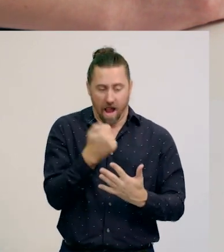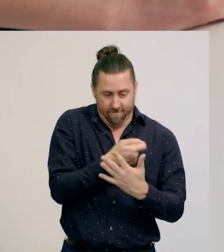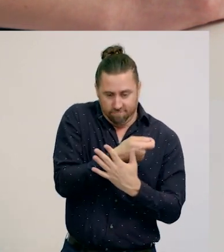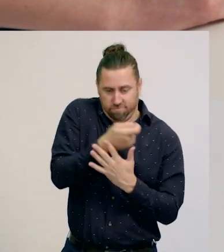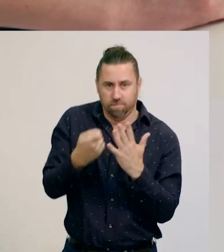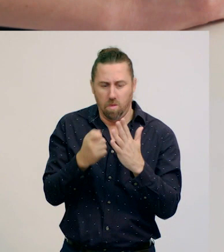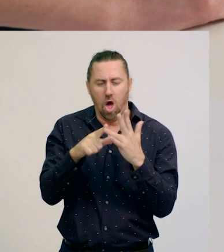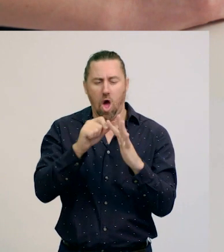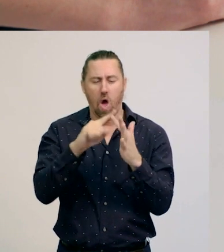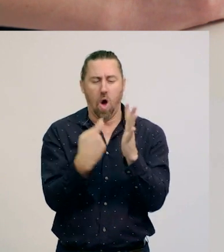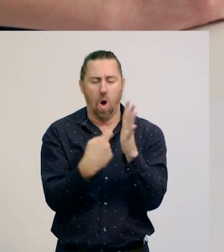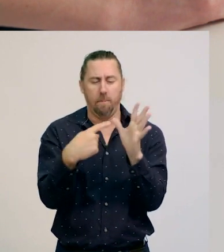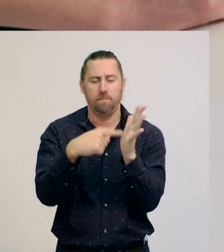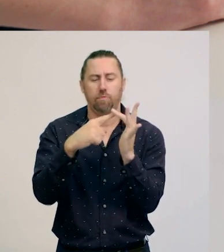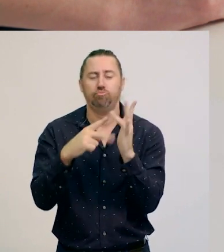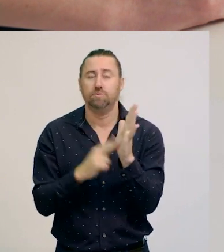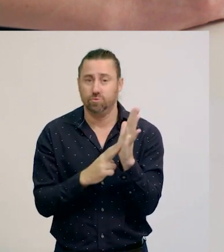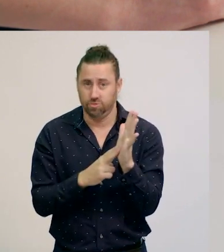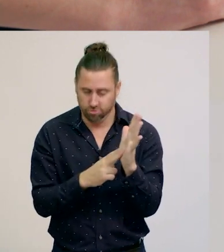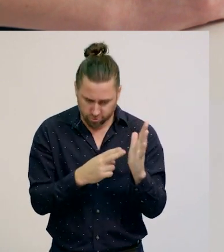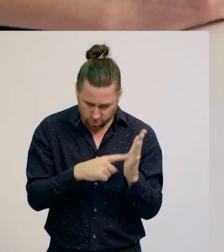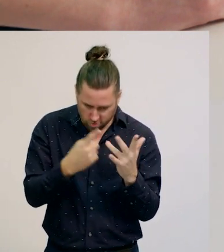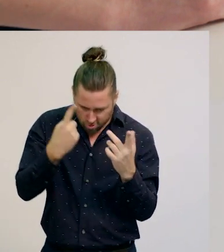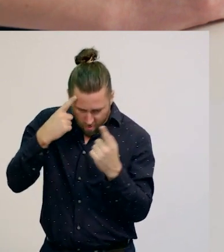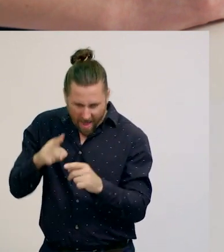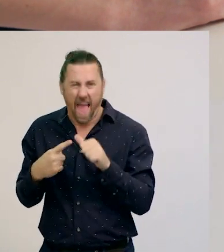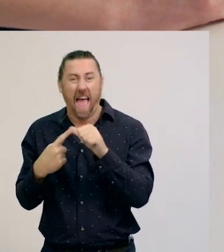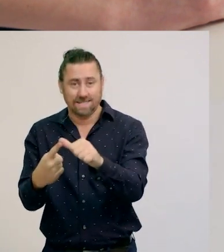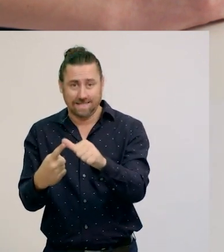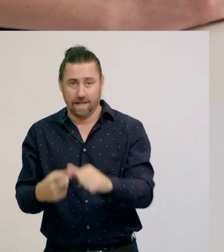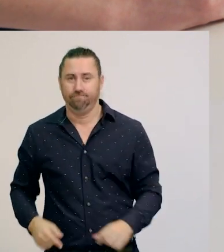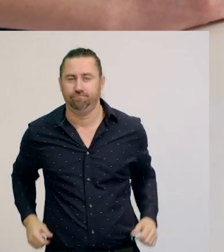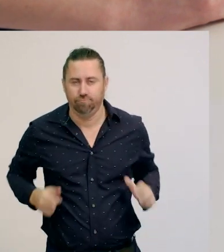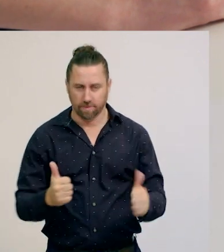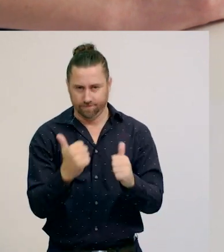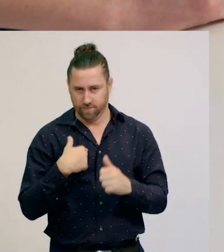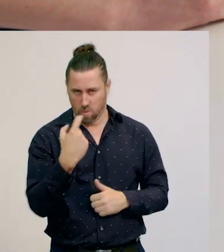to reach a target value. So, we need to draw 1 more card from the pack,